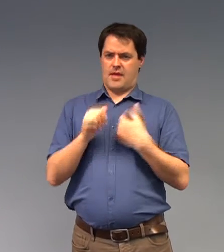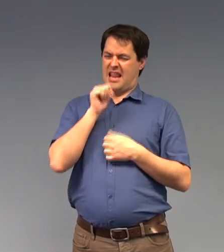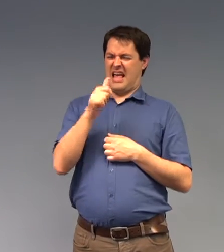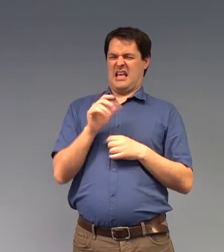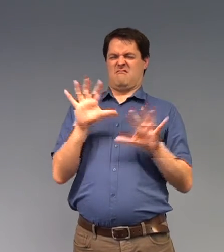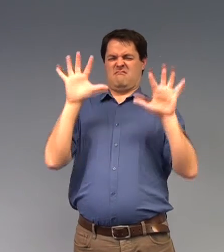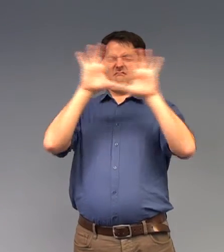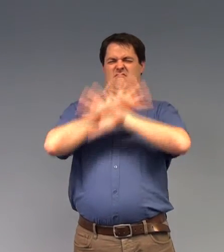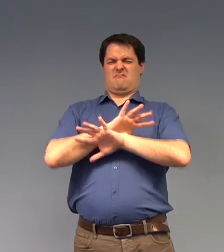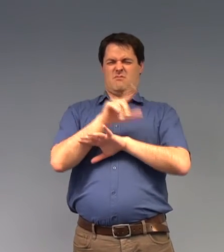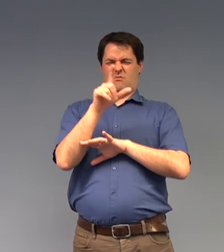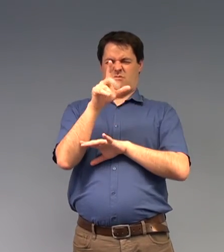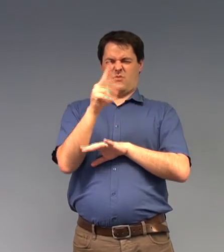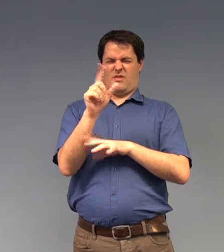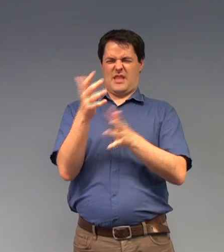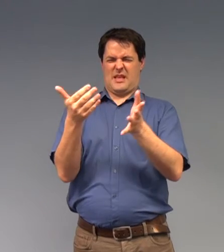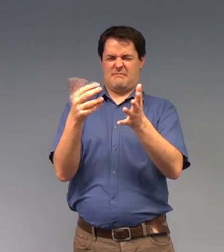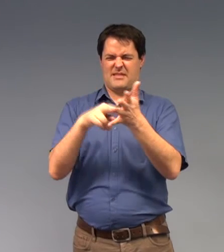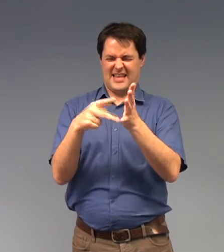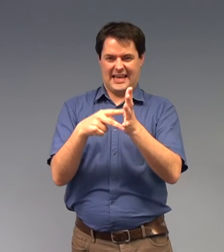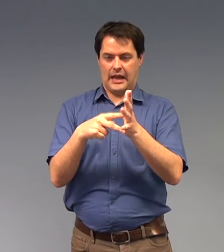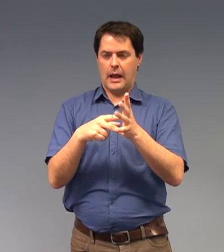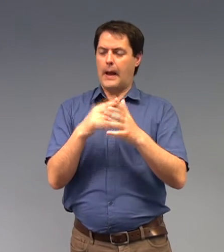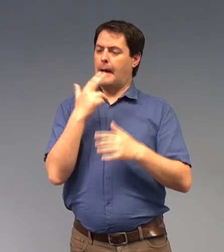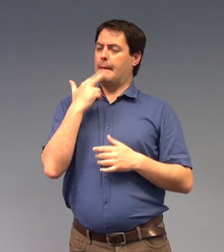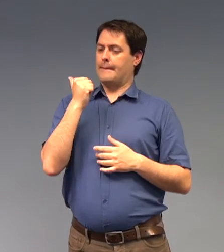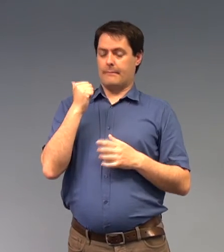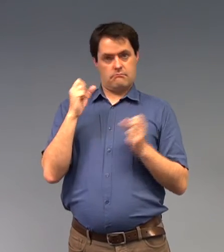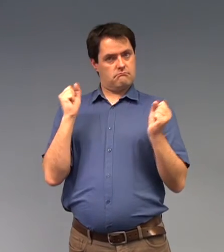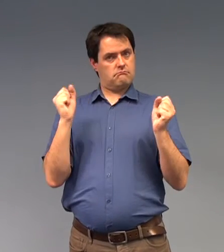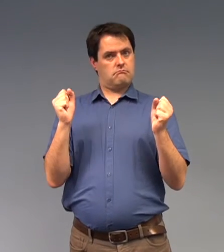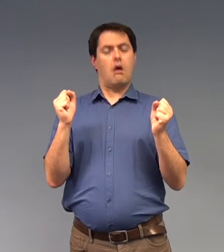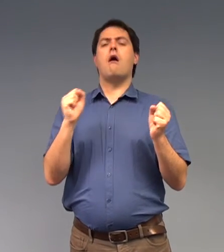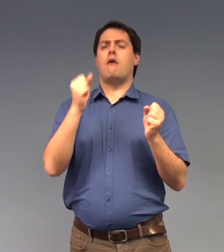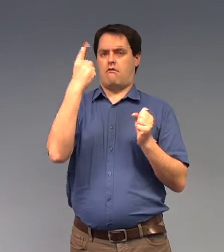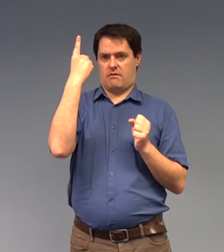We're often very keen to make additions, or enrich,